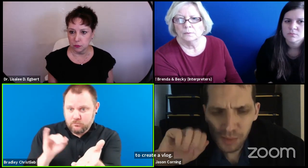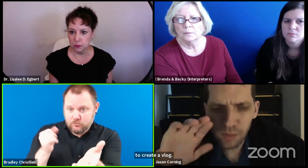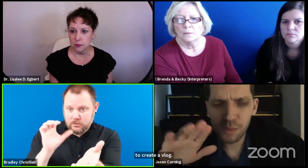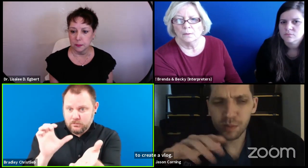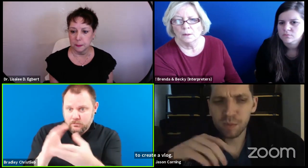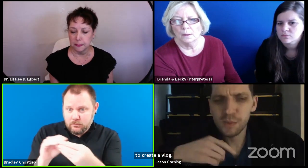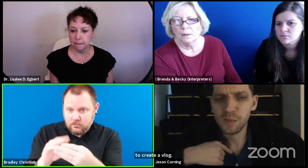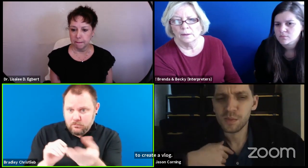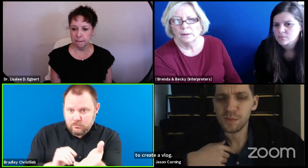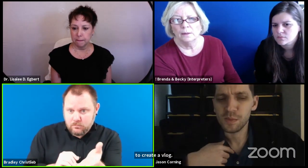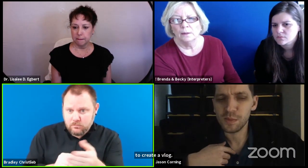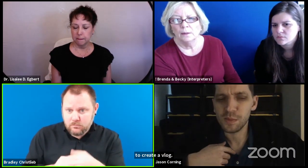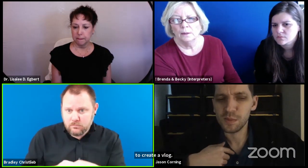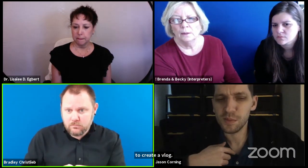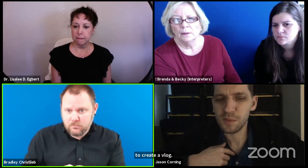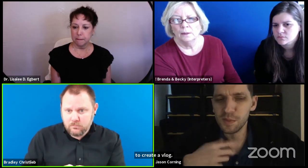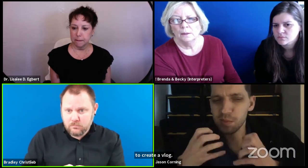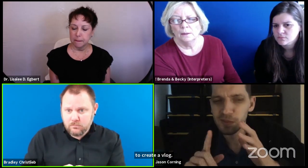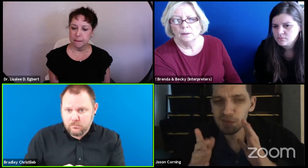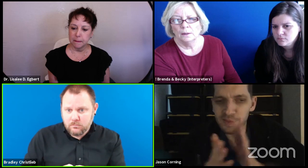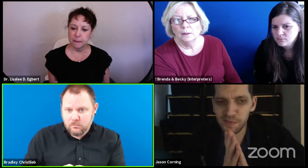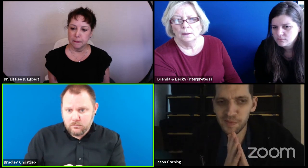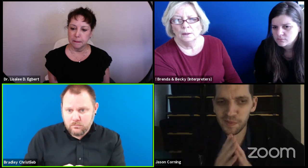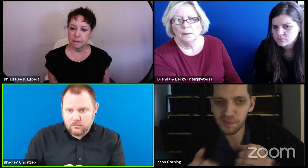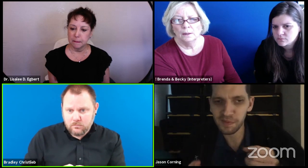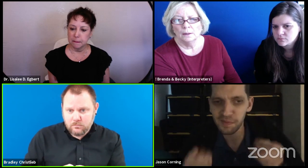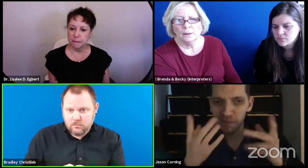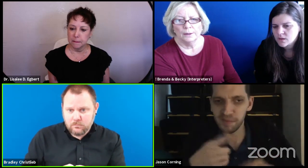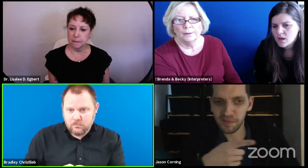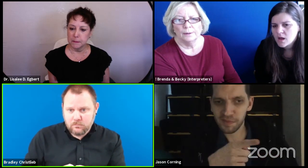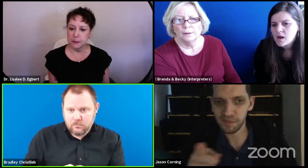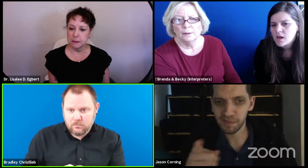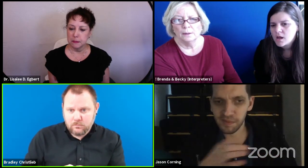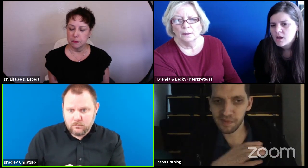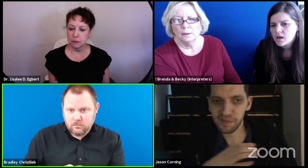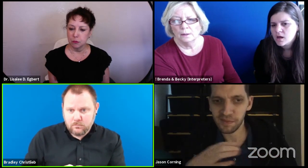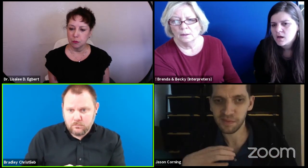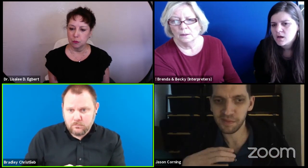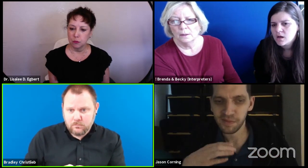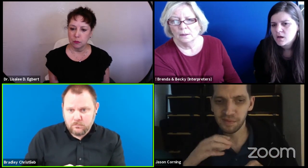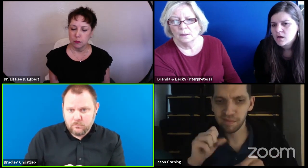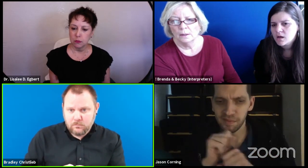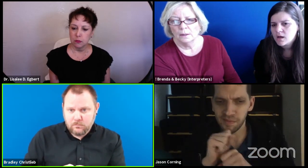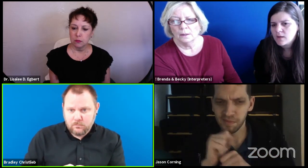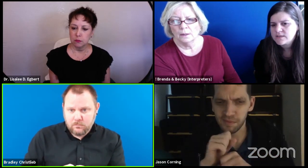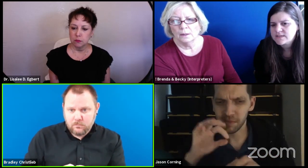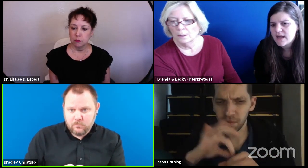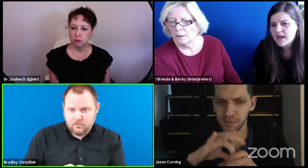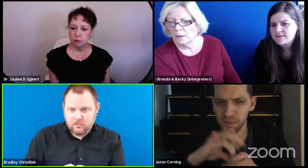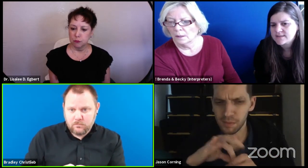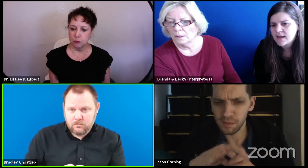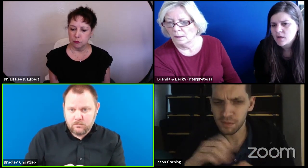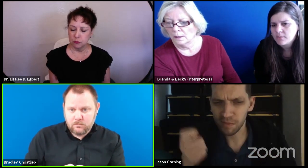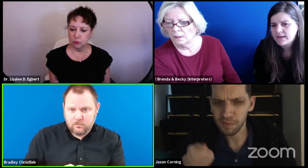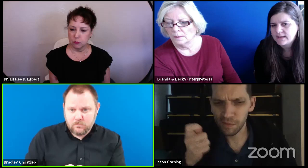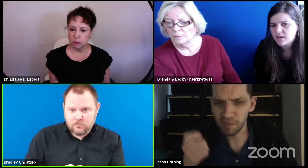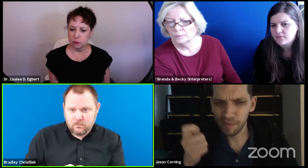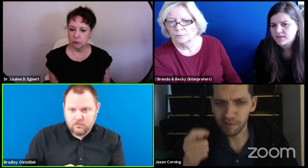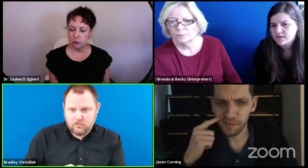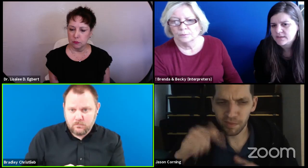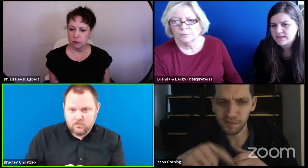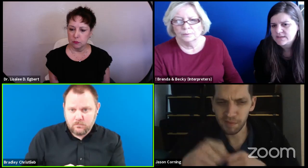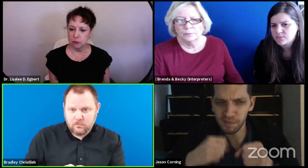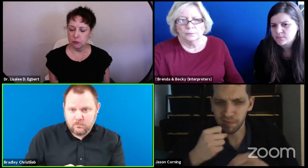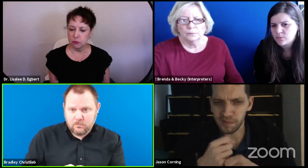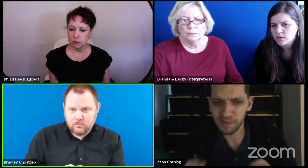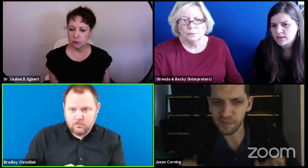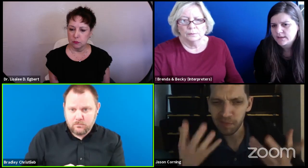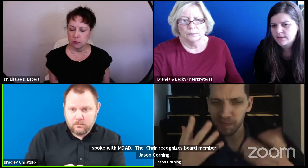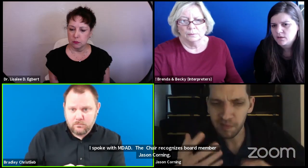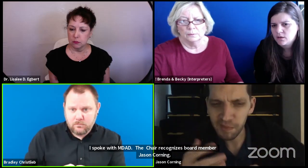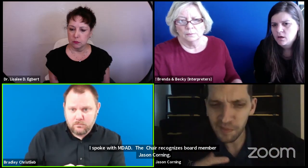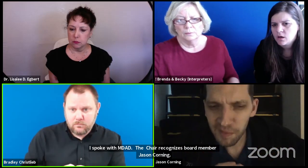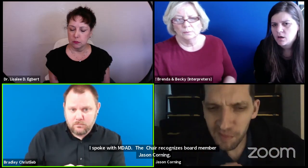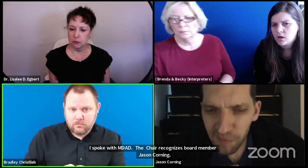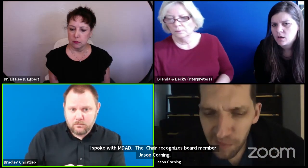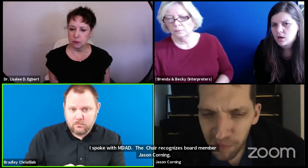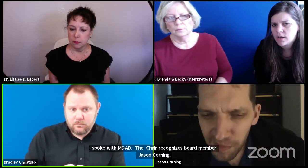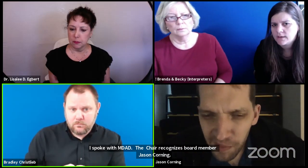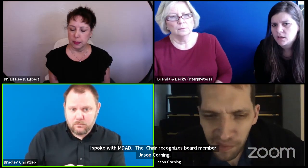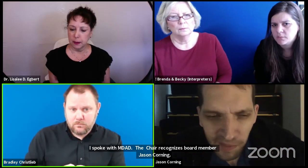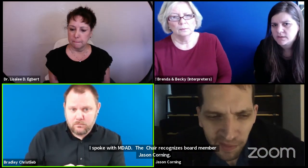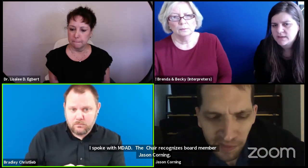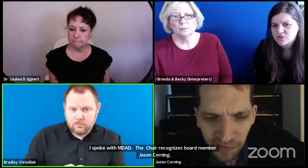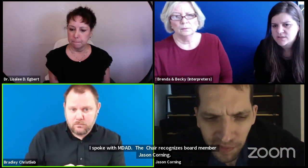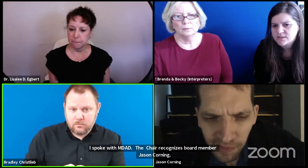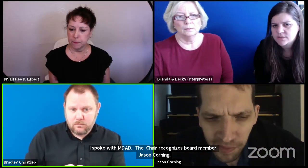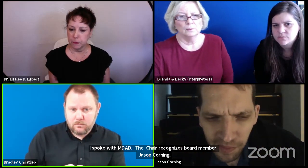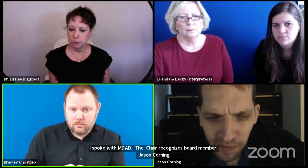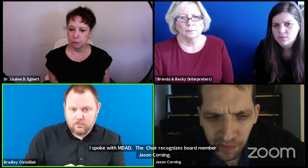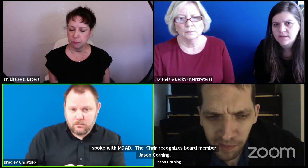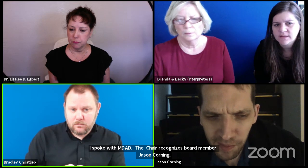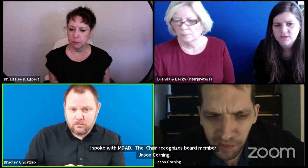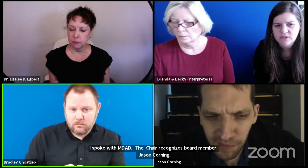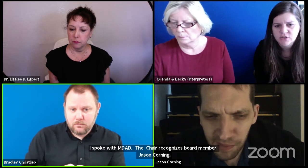I wanted to ask how many of the committees will be working on the election